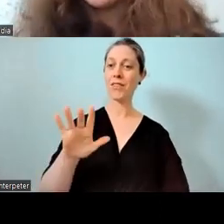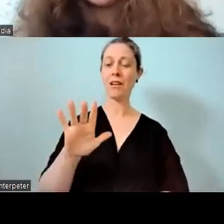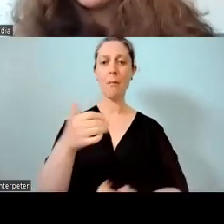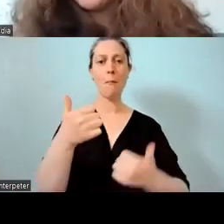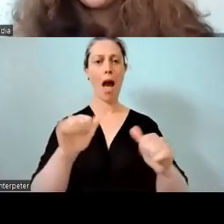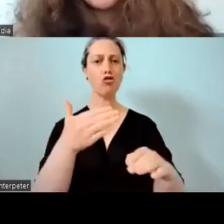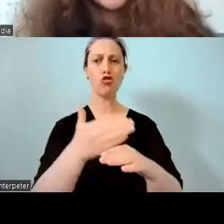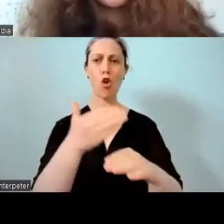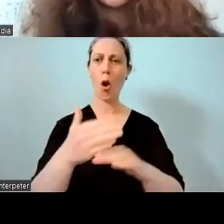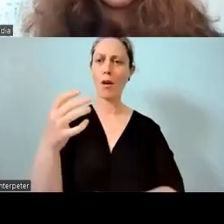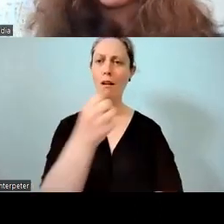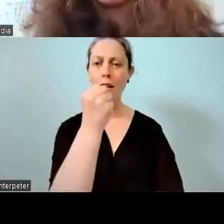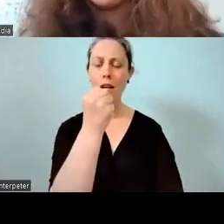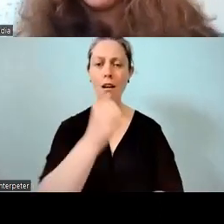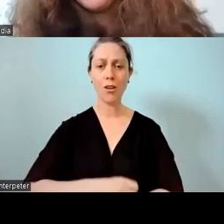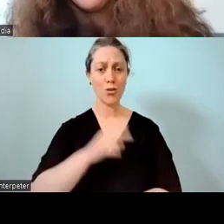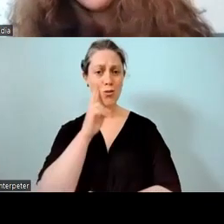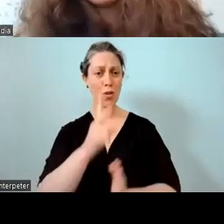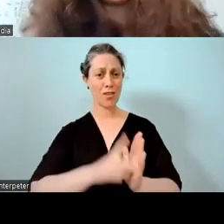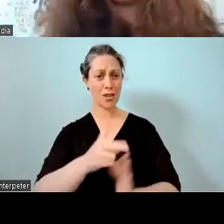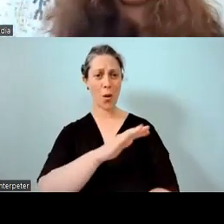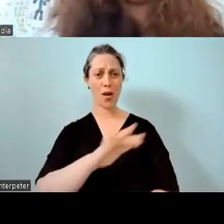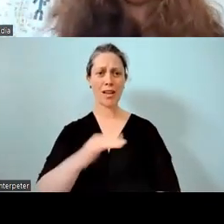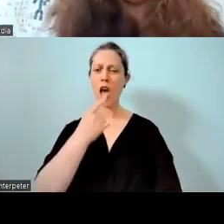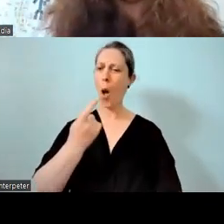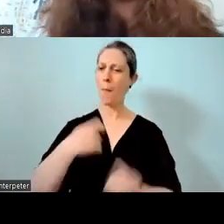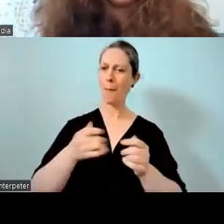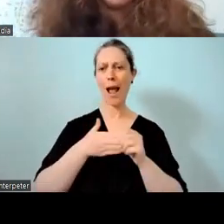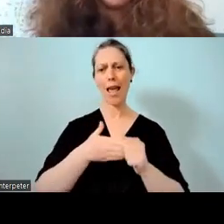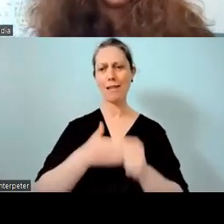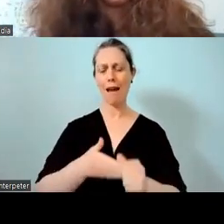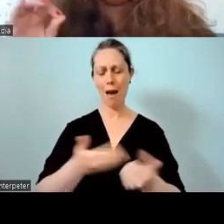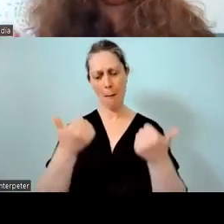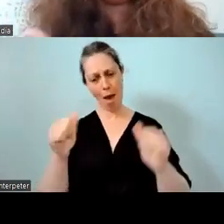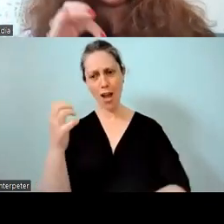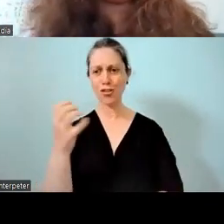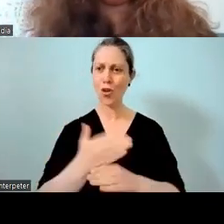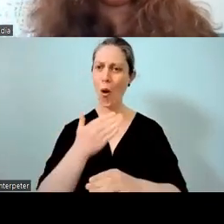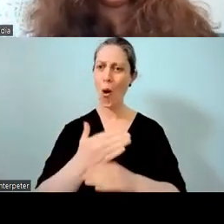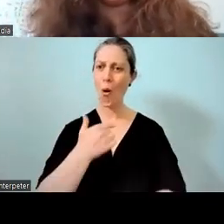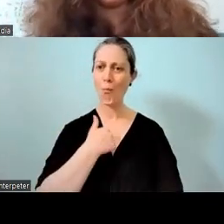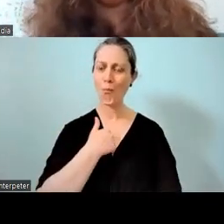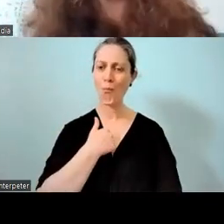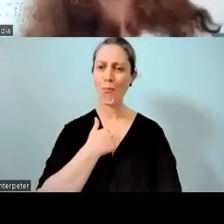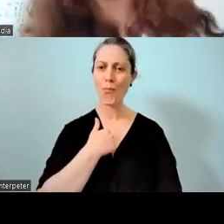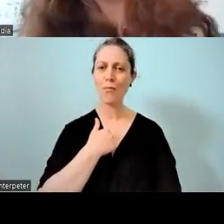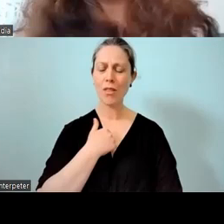you heard the video, kids talking about being a leader, having a job, it's so important to be able to participate in the community.